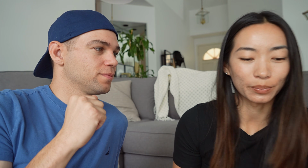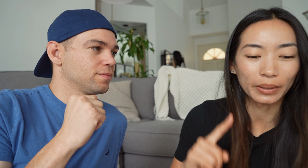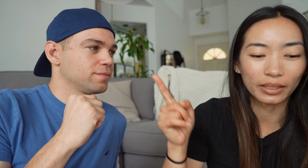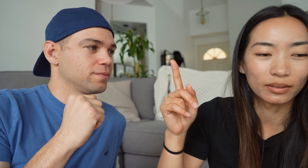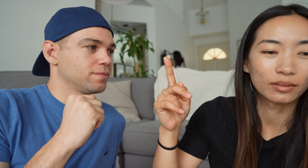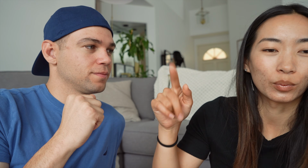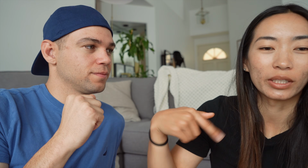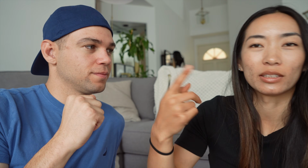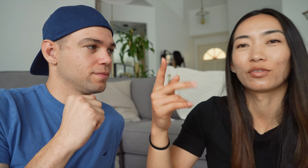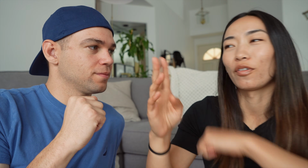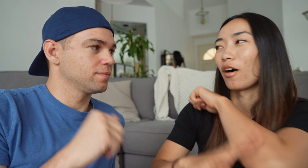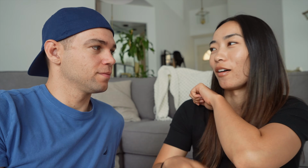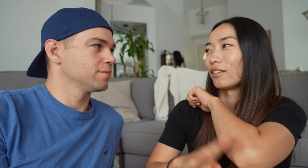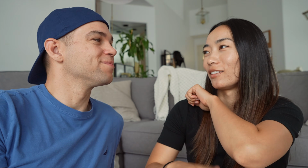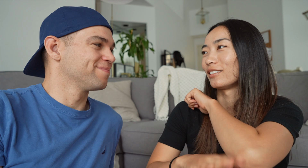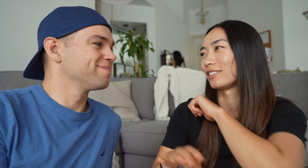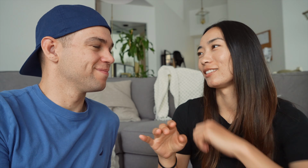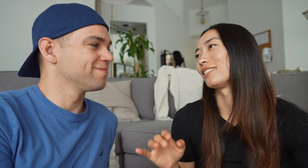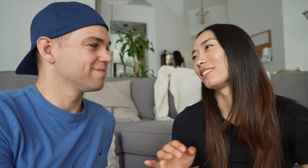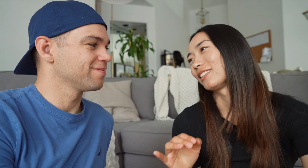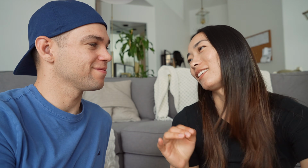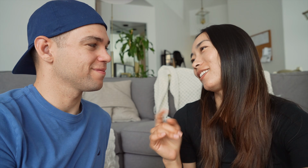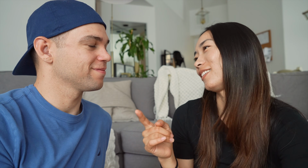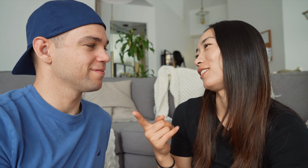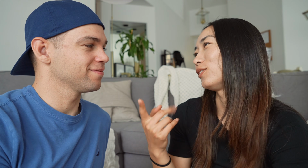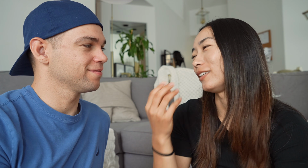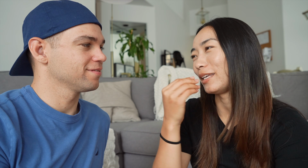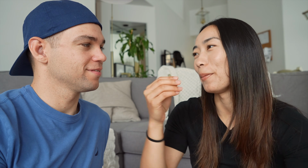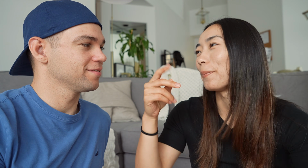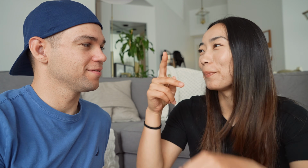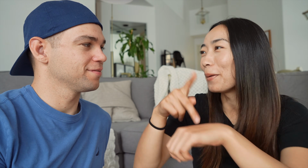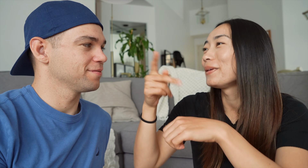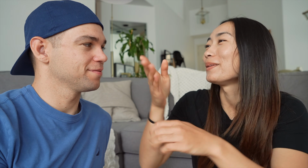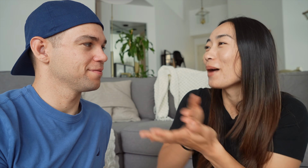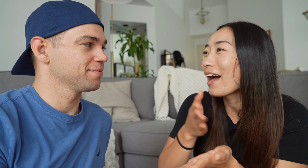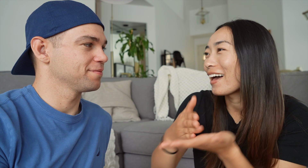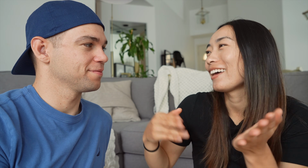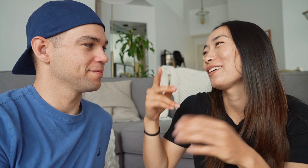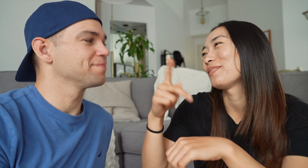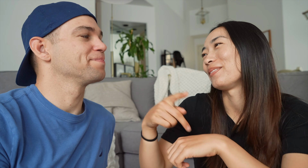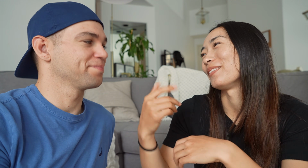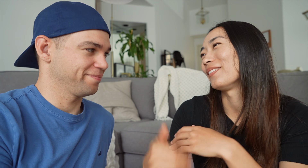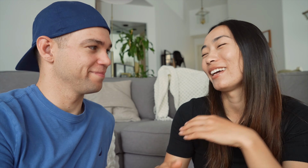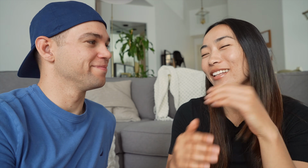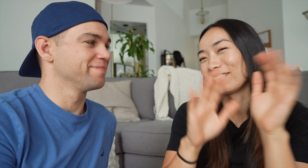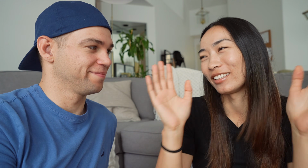but when it's fall you'll eat pumpkin pie, pumpkin bread